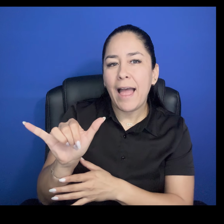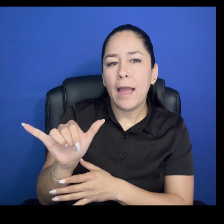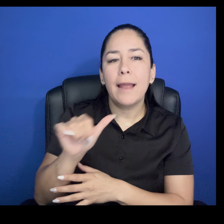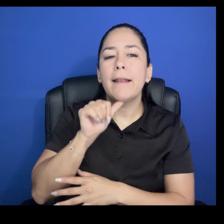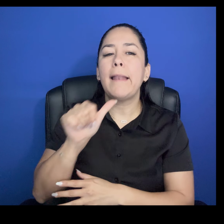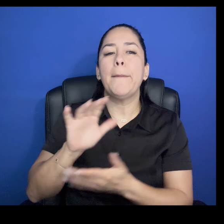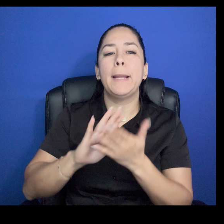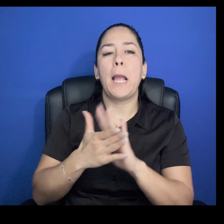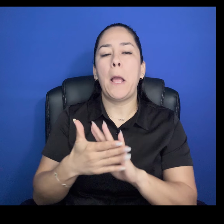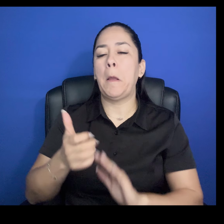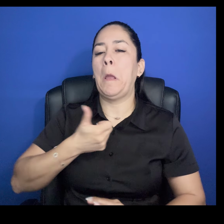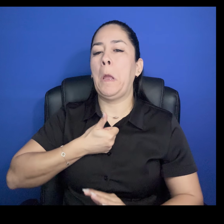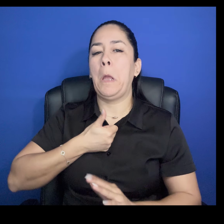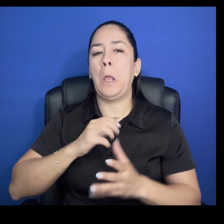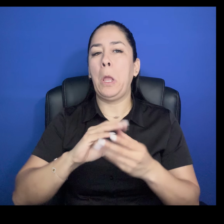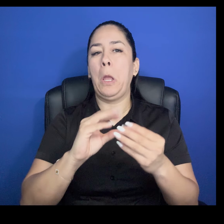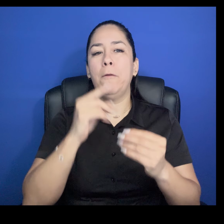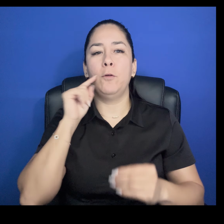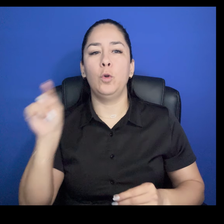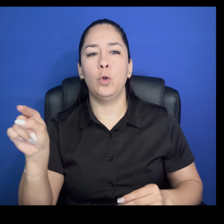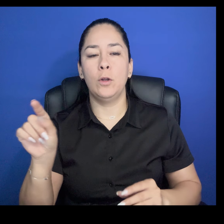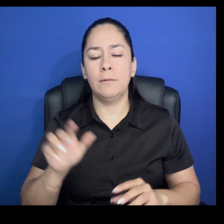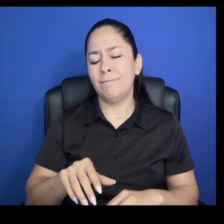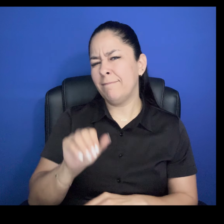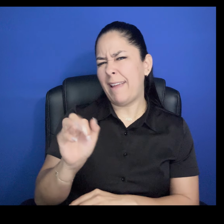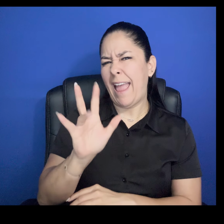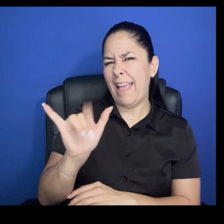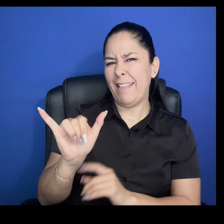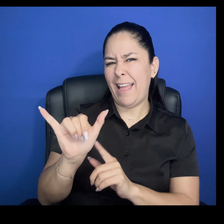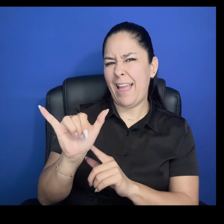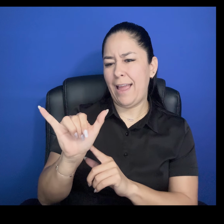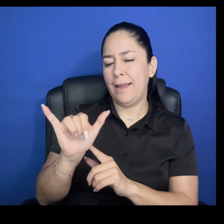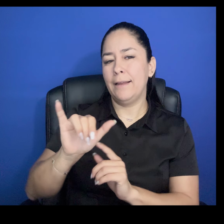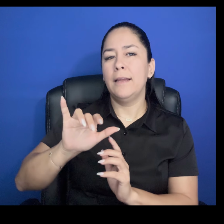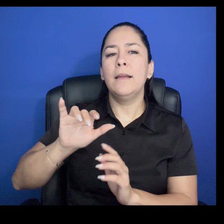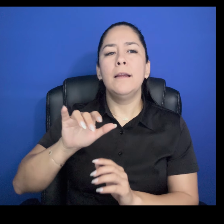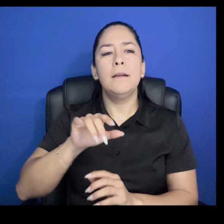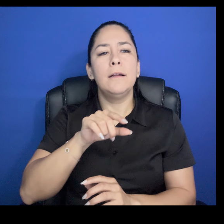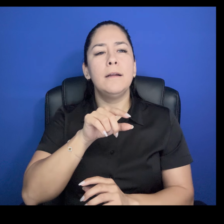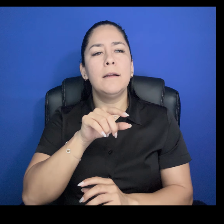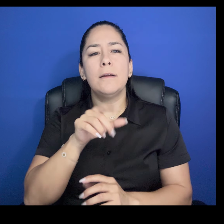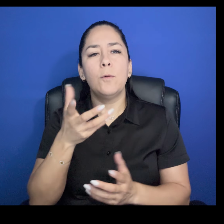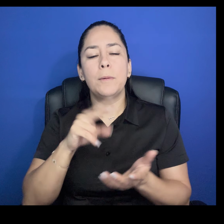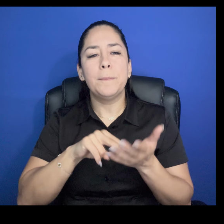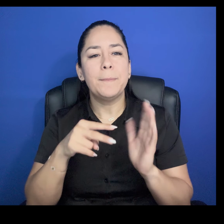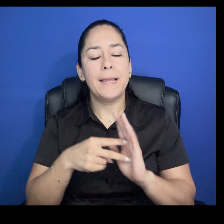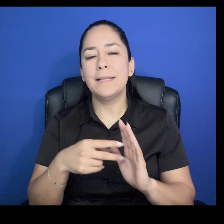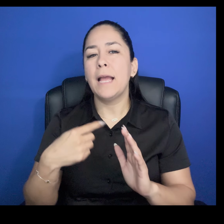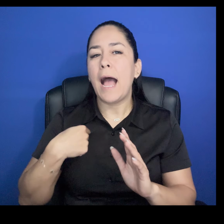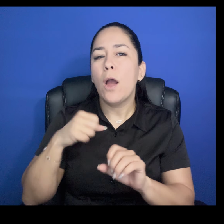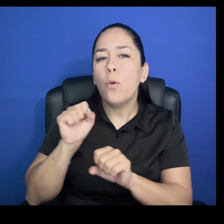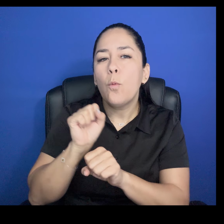The way that I look at being an ally rather than an advocate is working side by side with the person with the disability